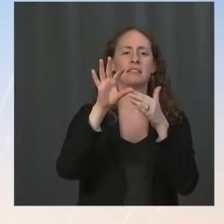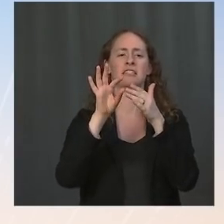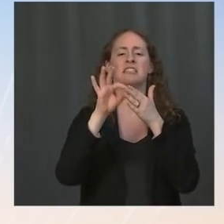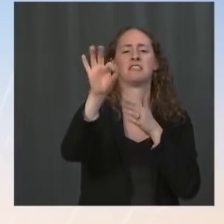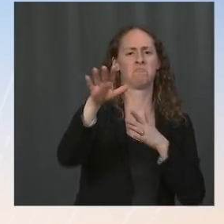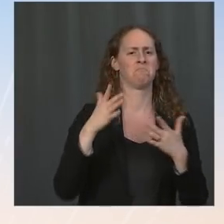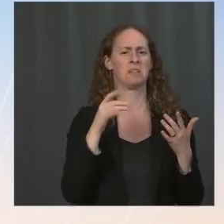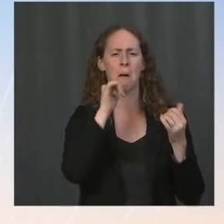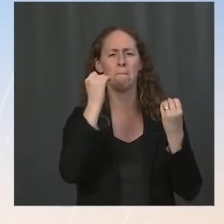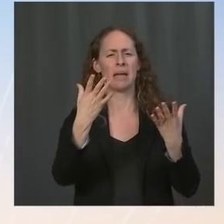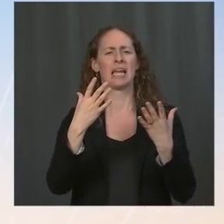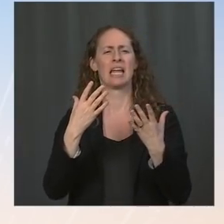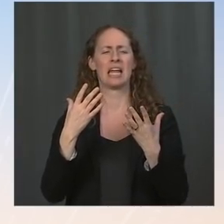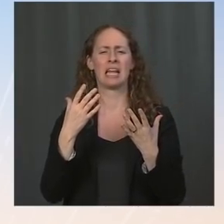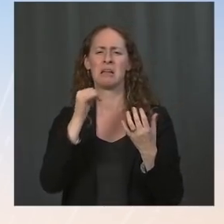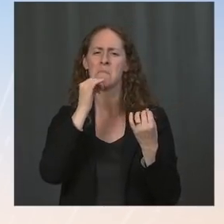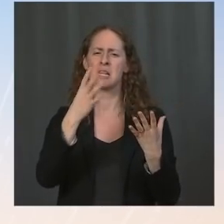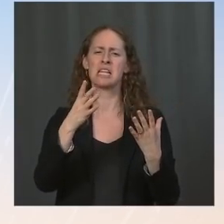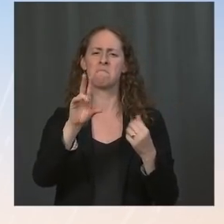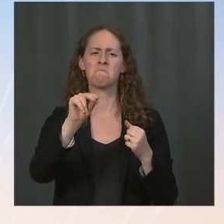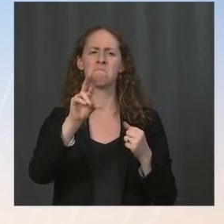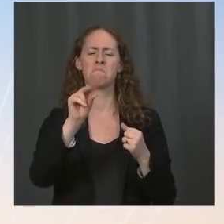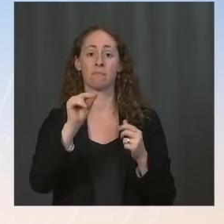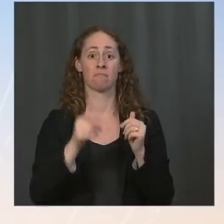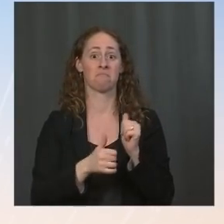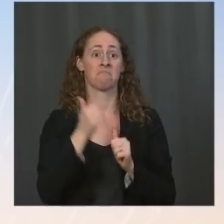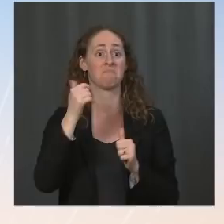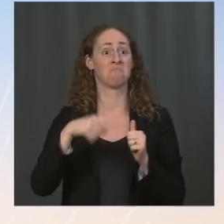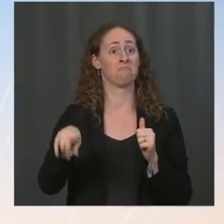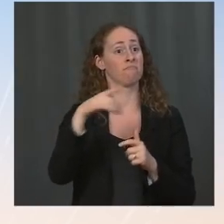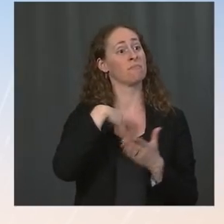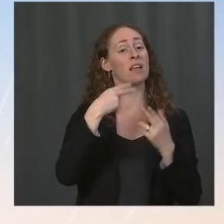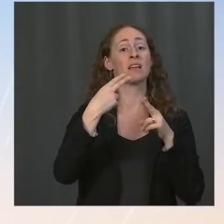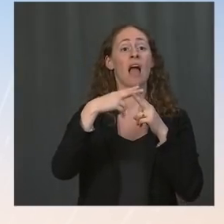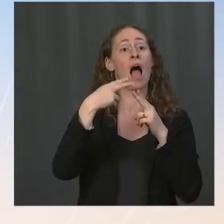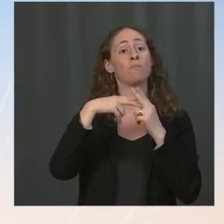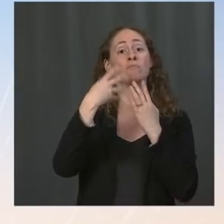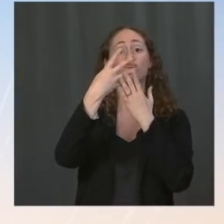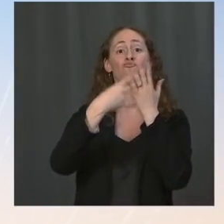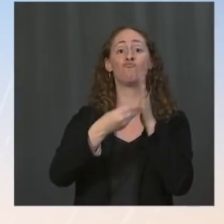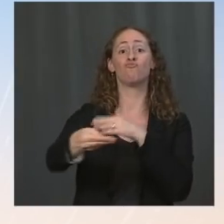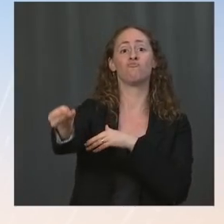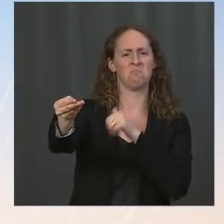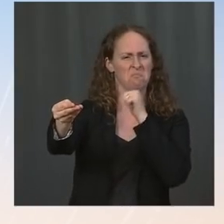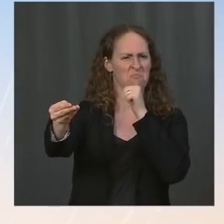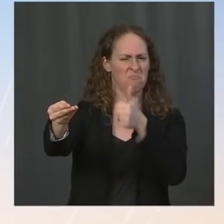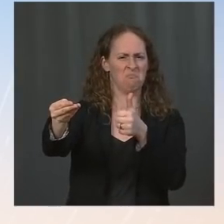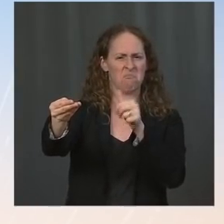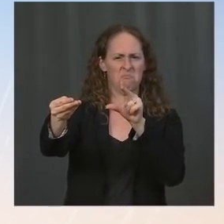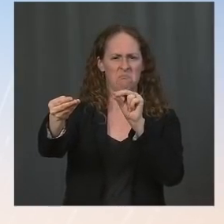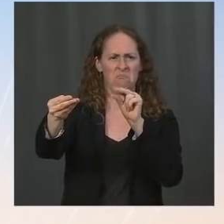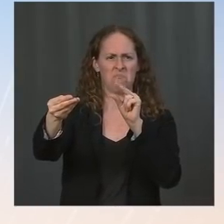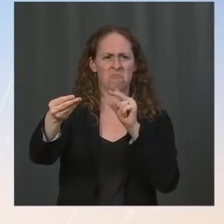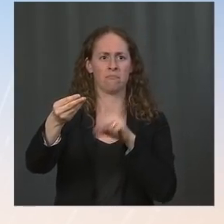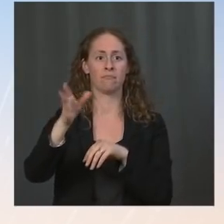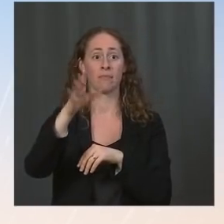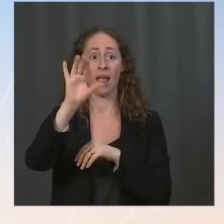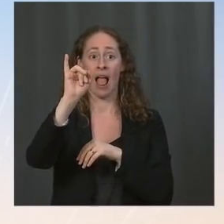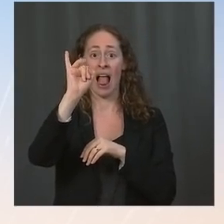I'm not aware of any that that hasn't been -- those individuals have been evacuated. I understand what the president of the school said. I don't have any confirmation